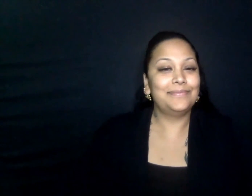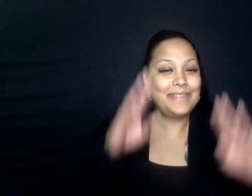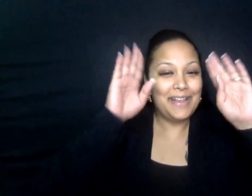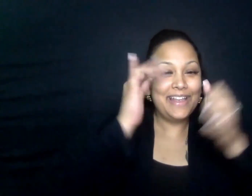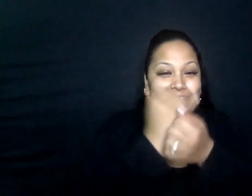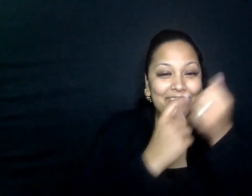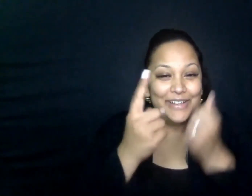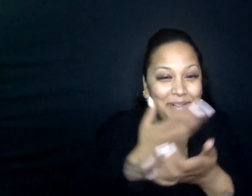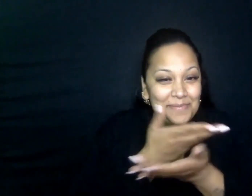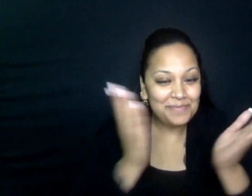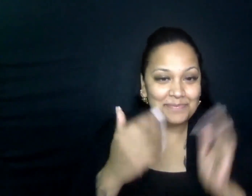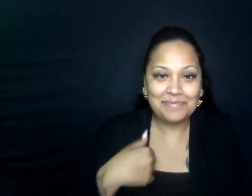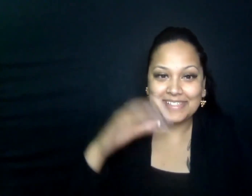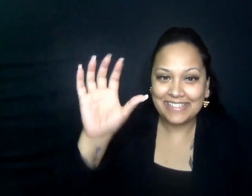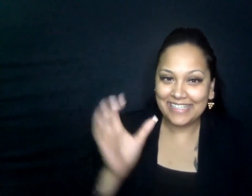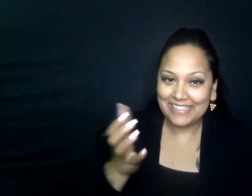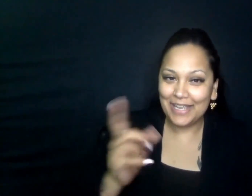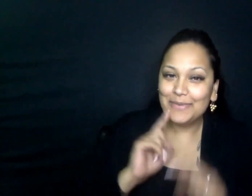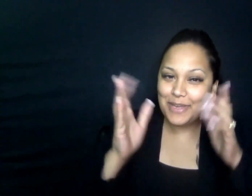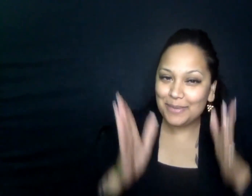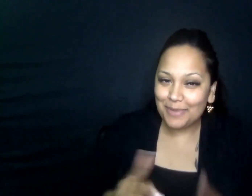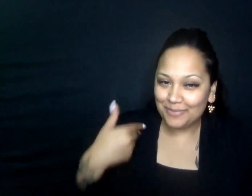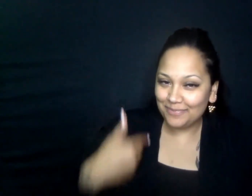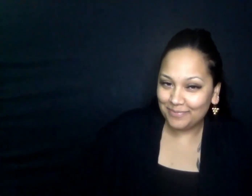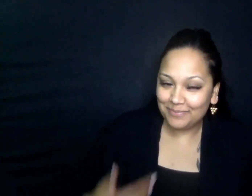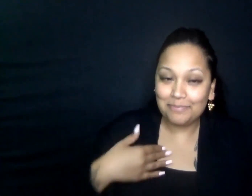Hello everyone. I'm Seine one News anchor Gatary killings.